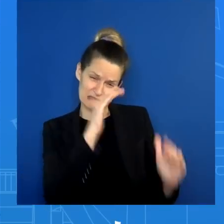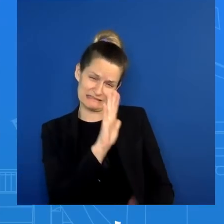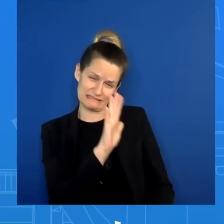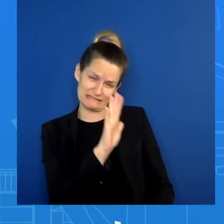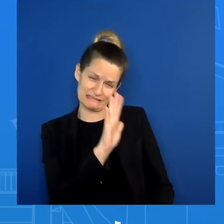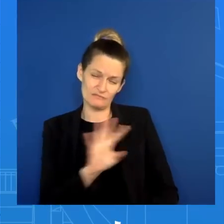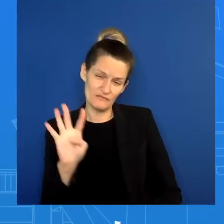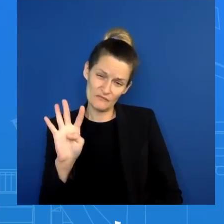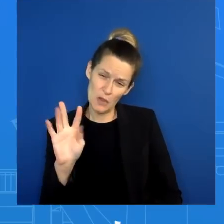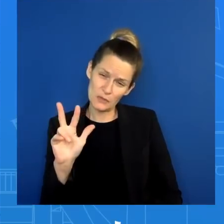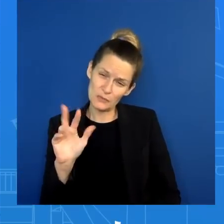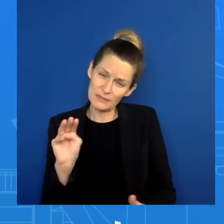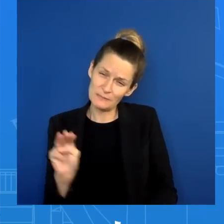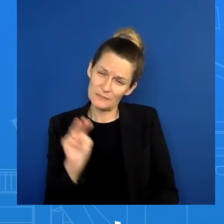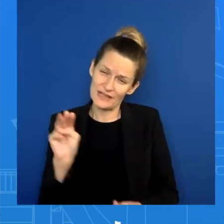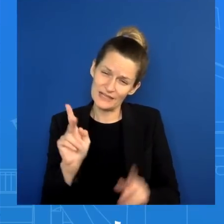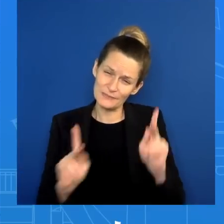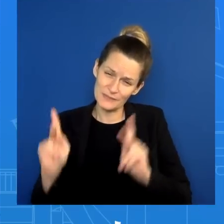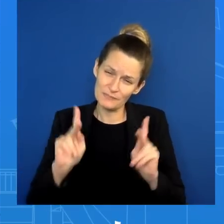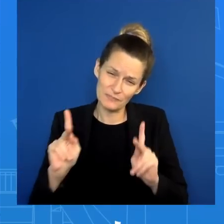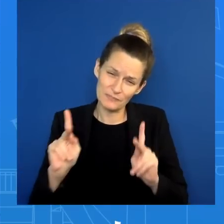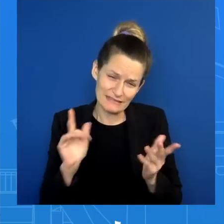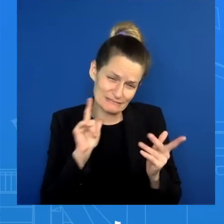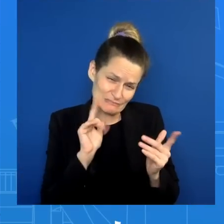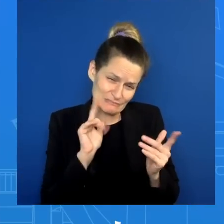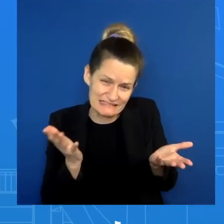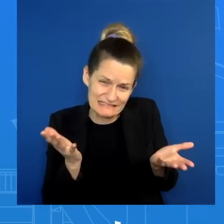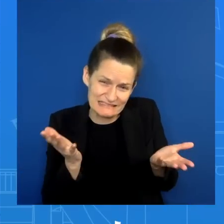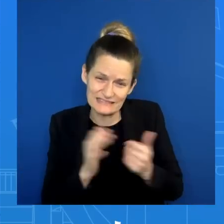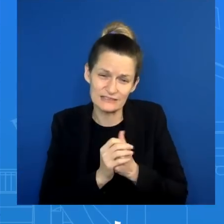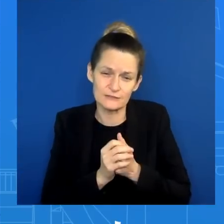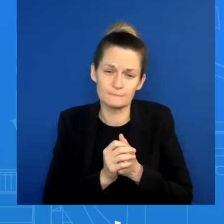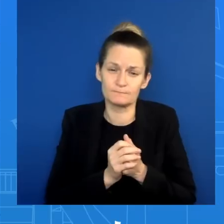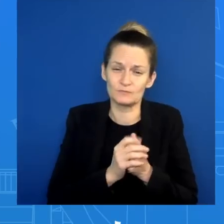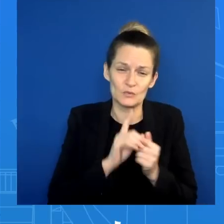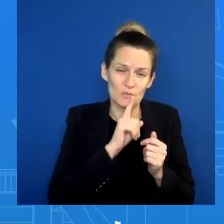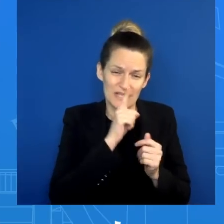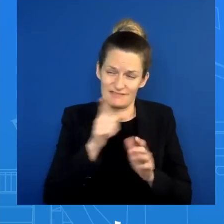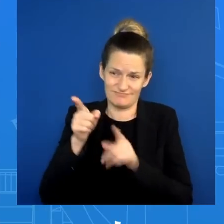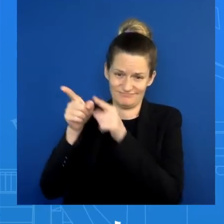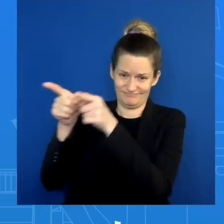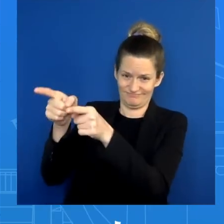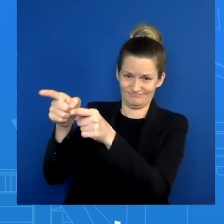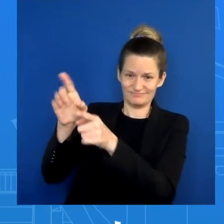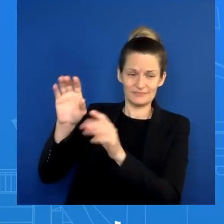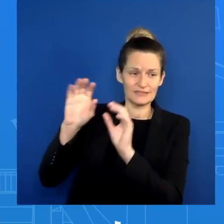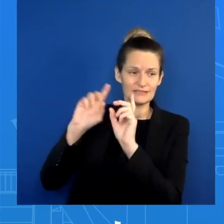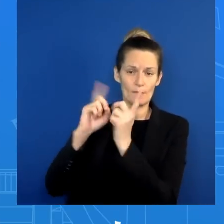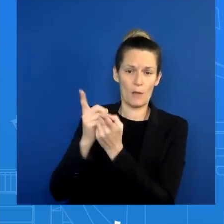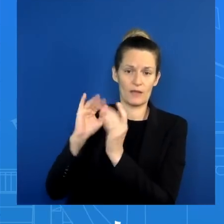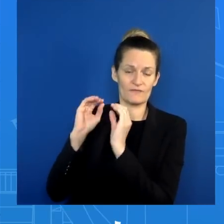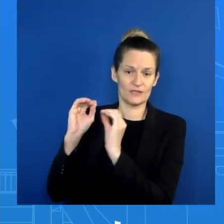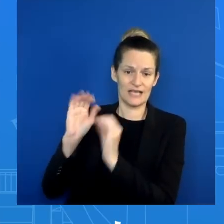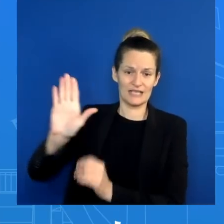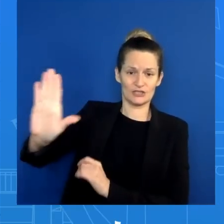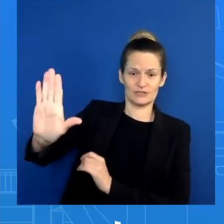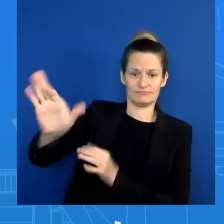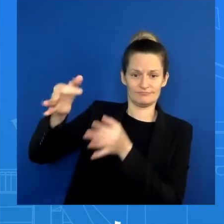Clearly, we support the Department of Education doing everything that they can to make sure we get this done. The Press: Does the administration